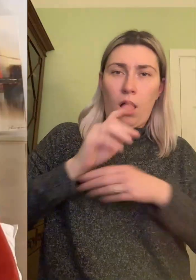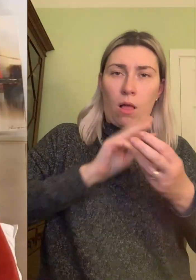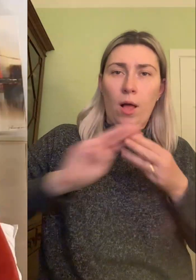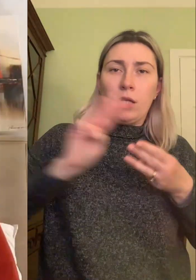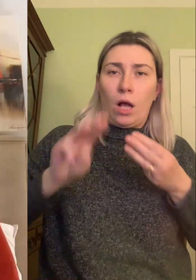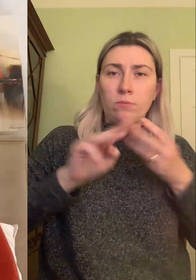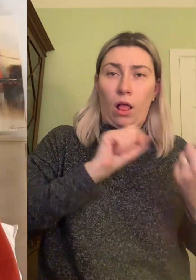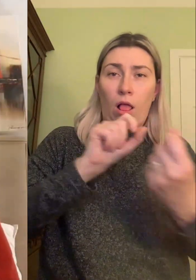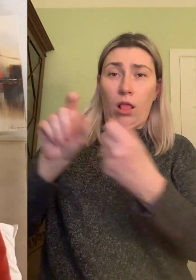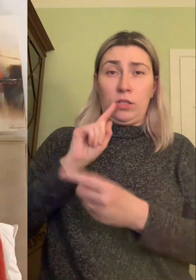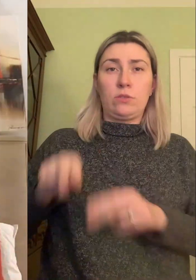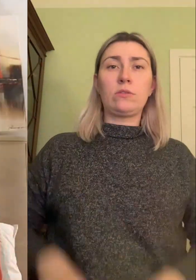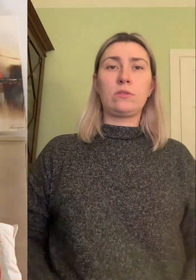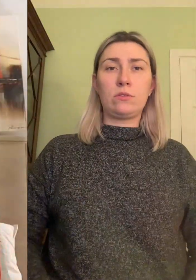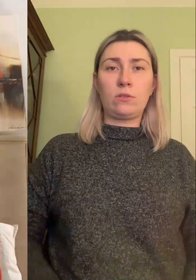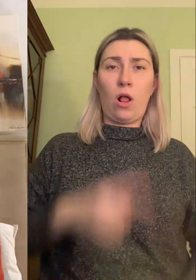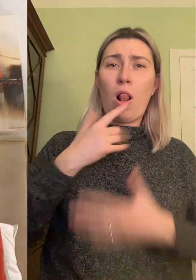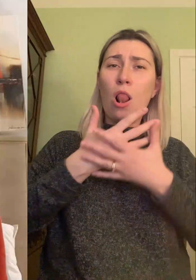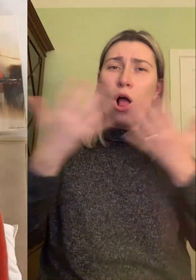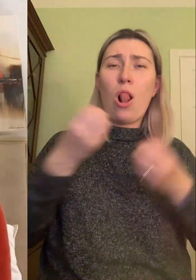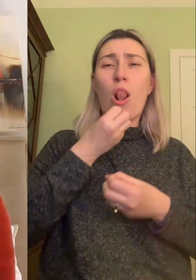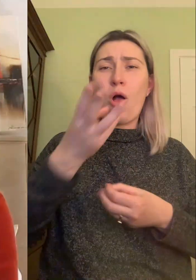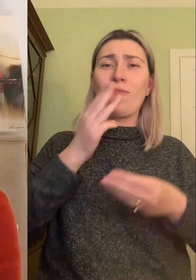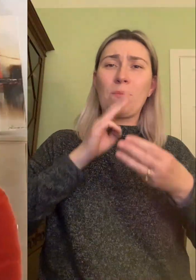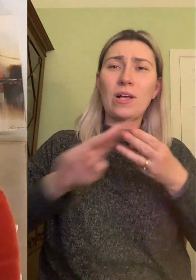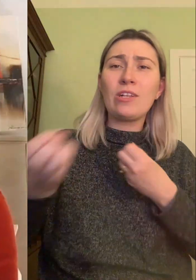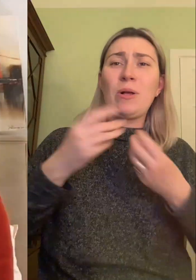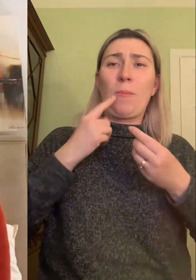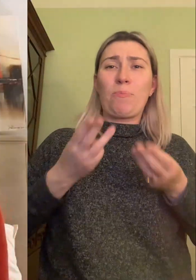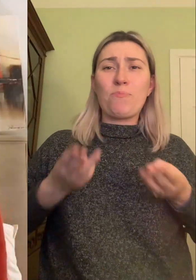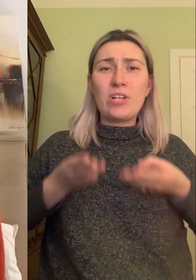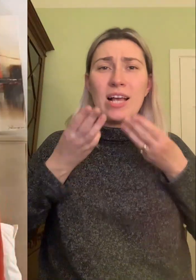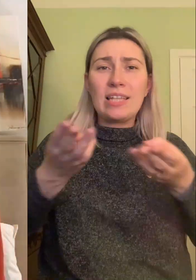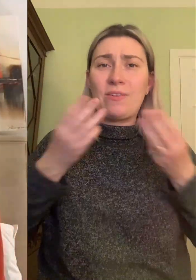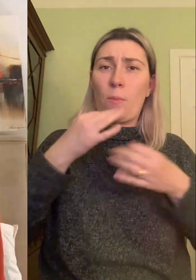spend 24 hours a day doing it! I’ve got a lot of lovely messages - and